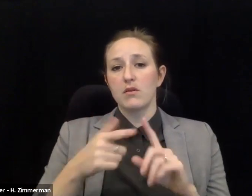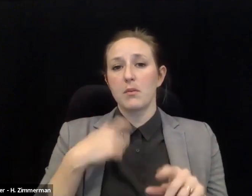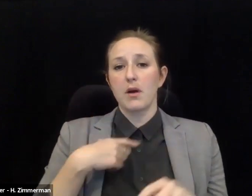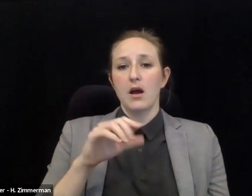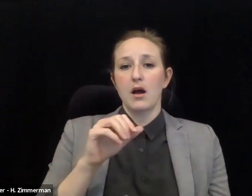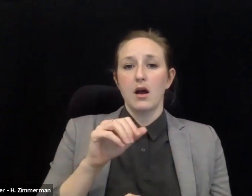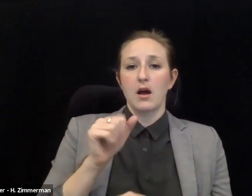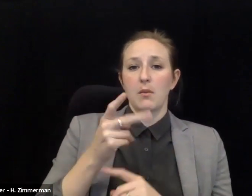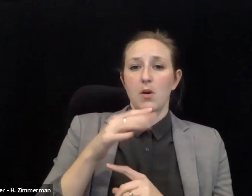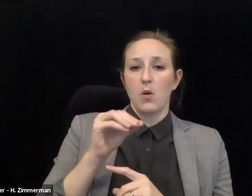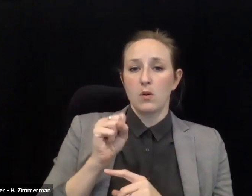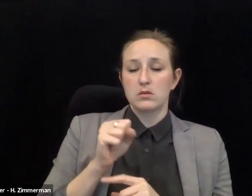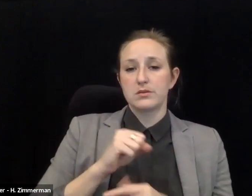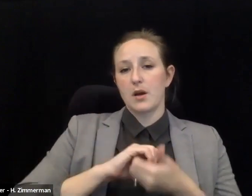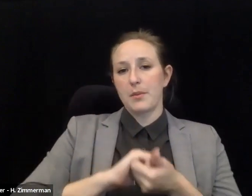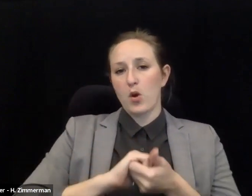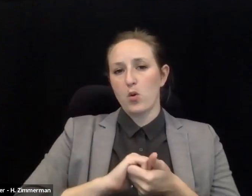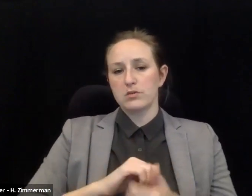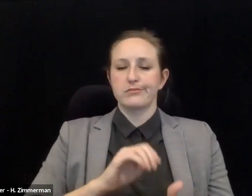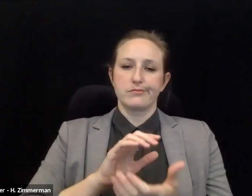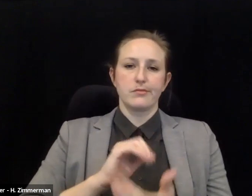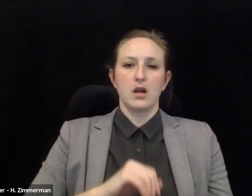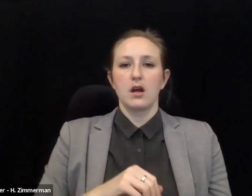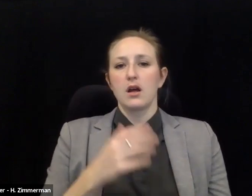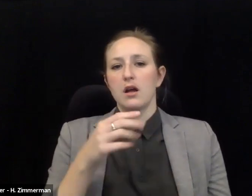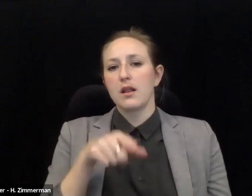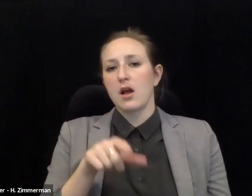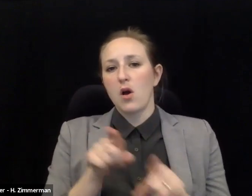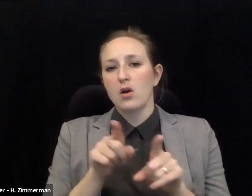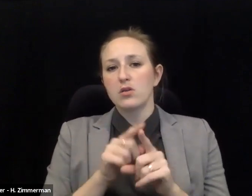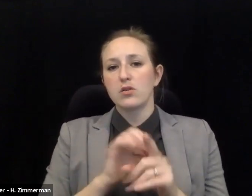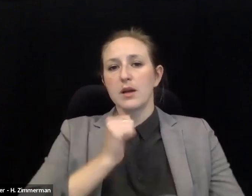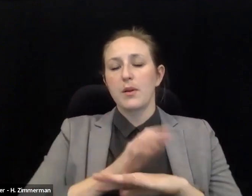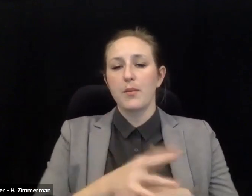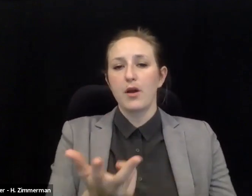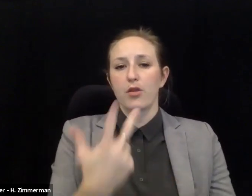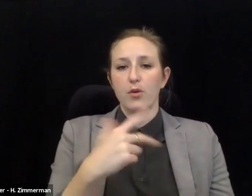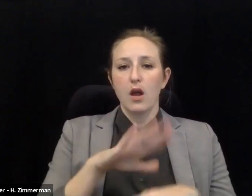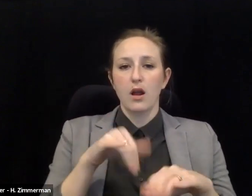under the youth ambassador consortium are also implementing three virtual youth ambassador